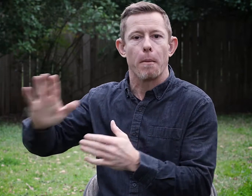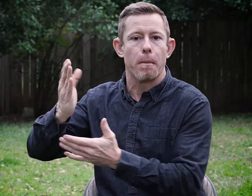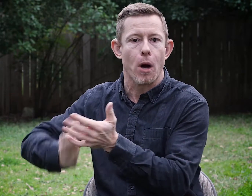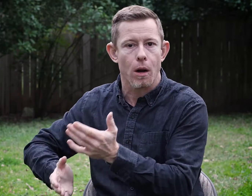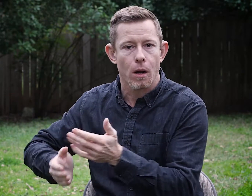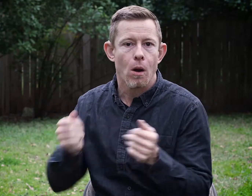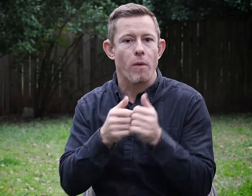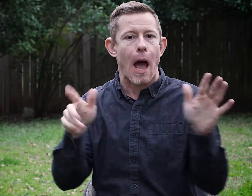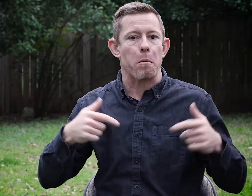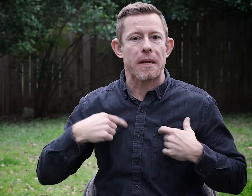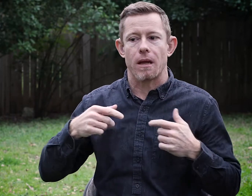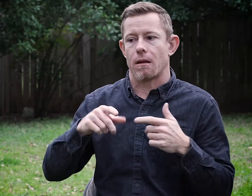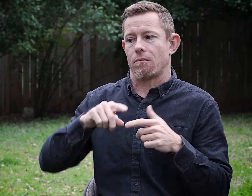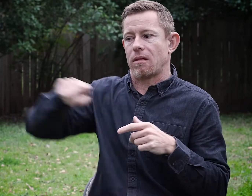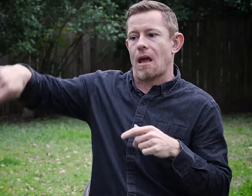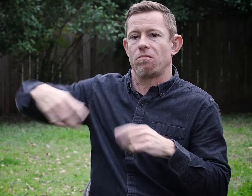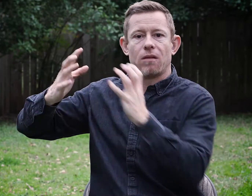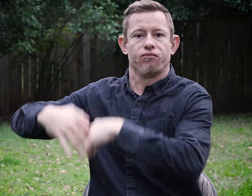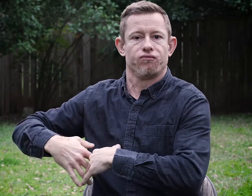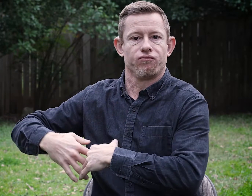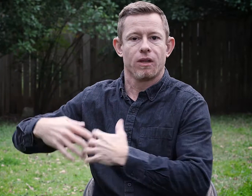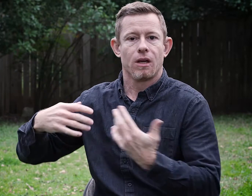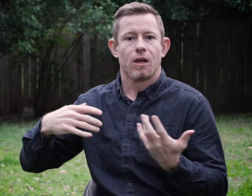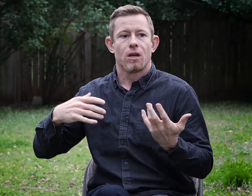Without me completing my responsibilities, it falls apart down the line.